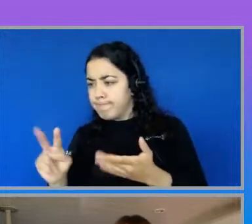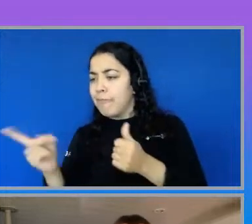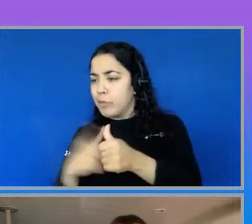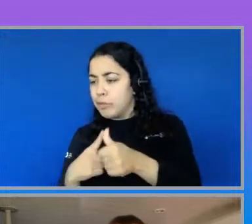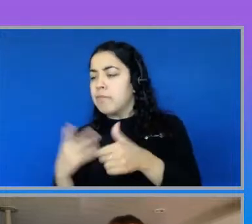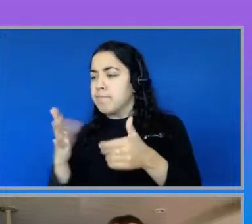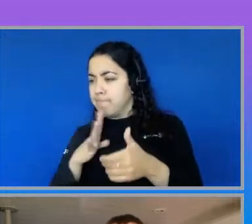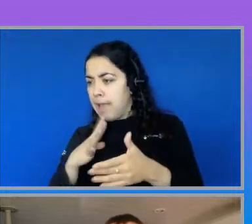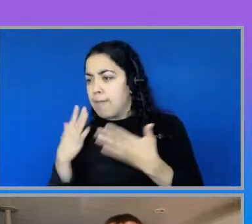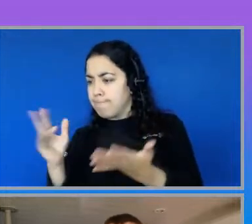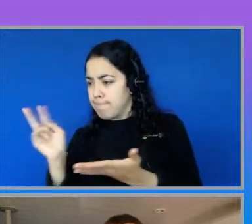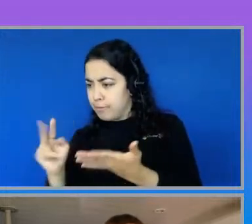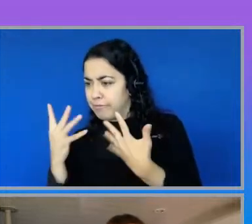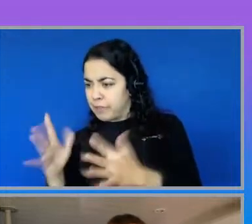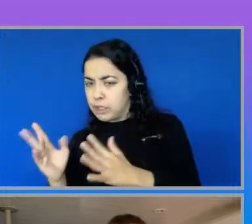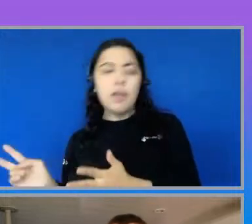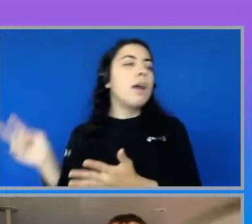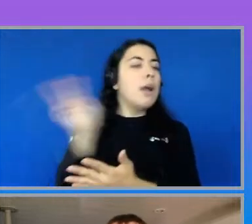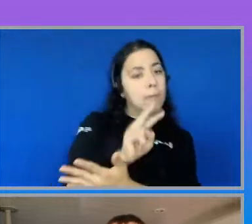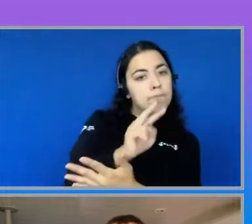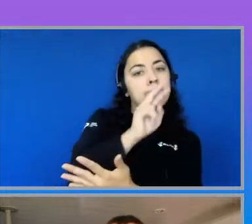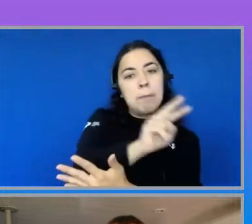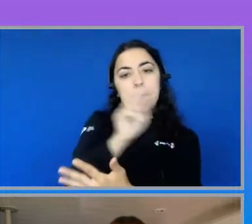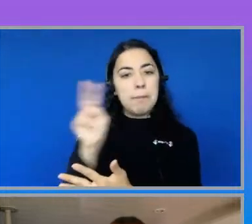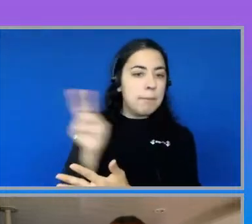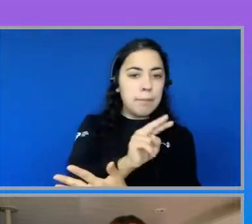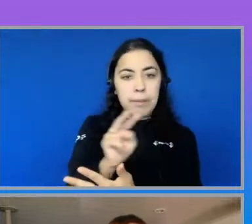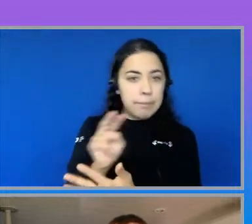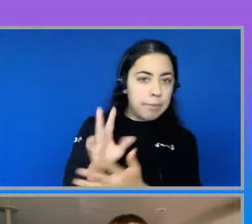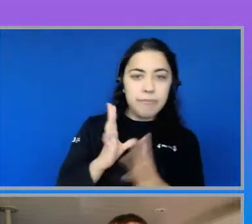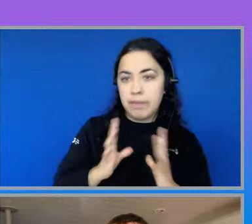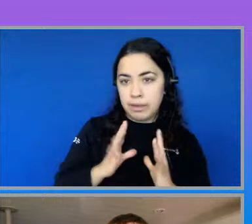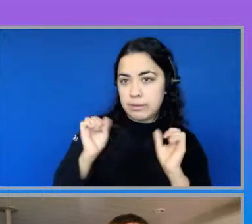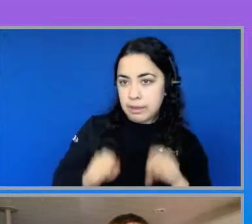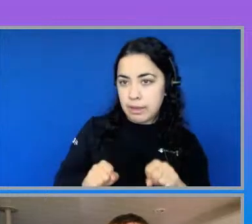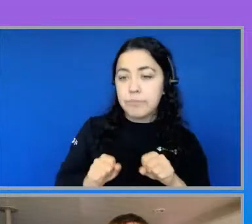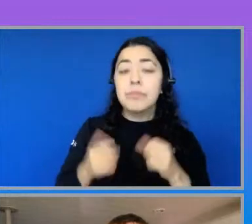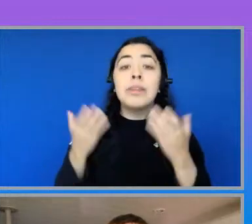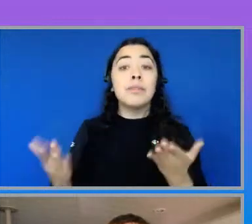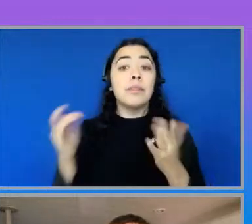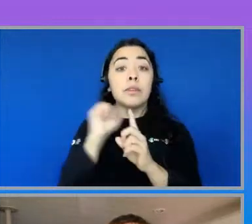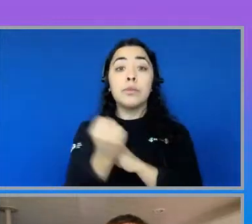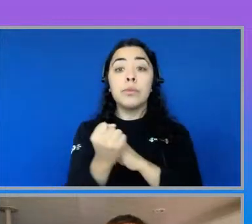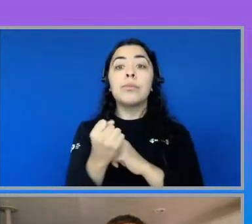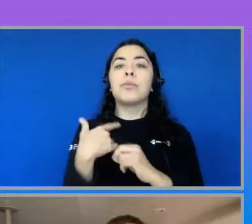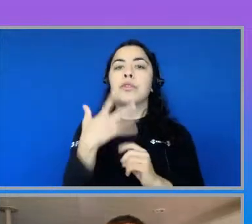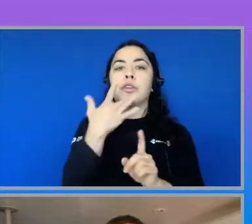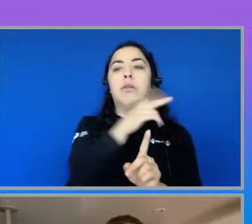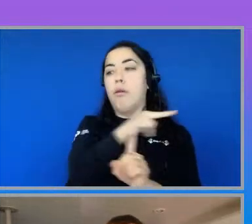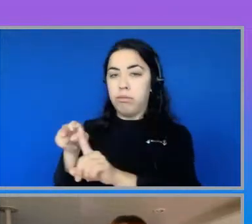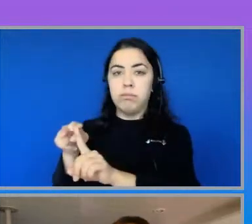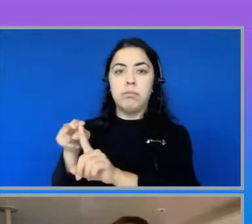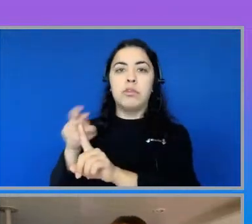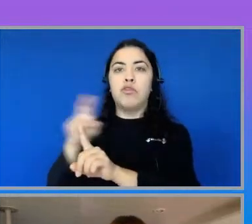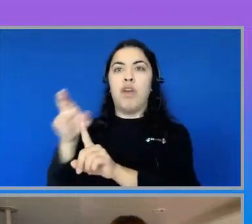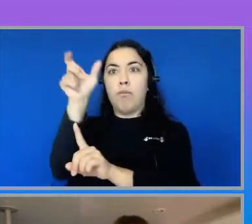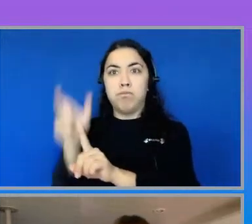before you looked at all the art pieces and when tabbed to those. And so in this situation, we'd